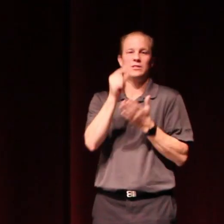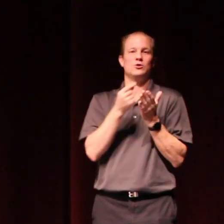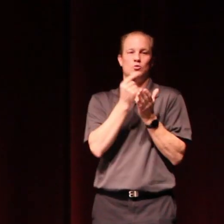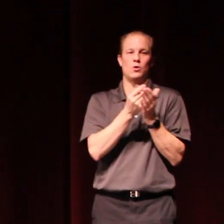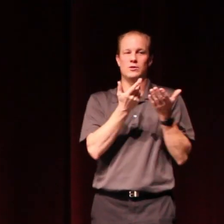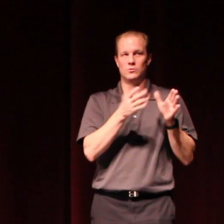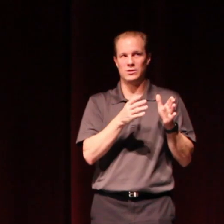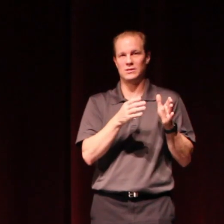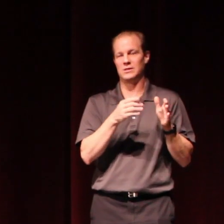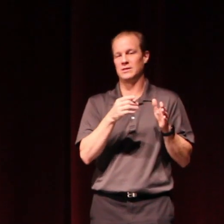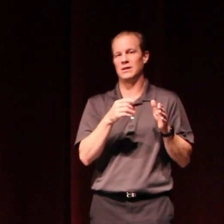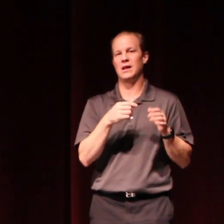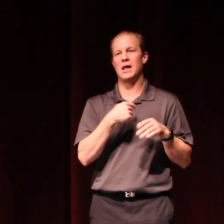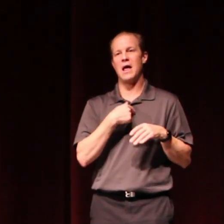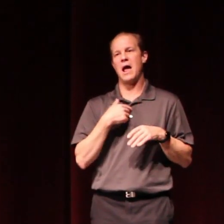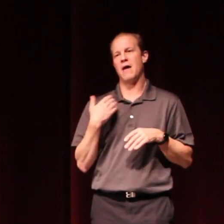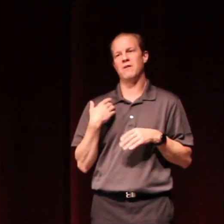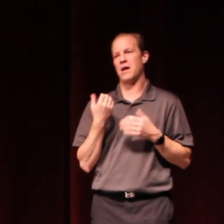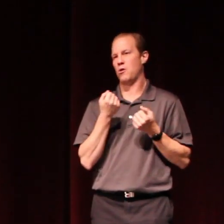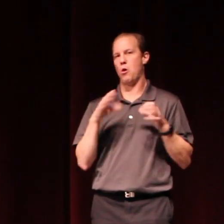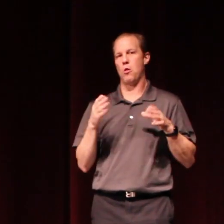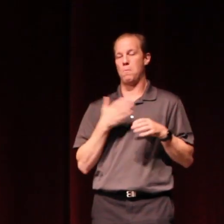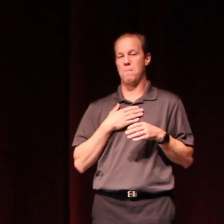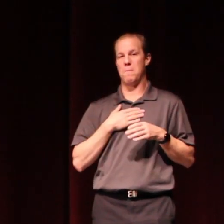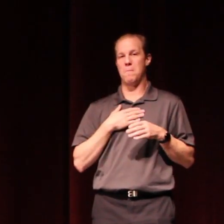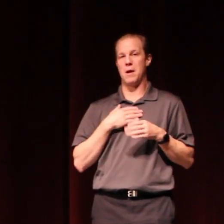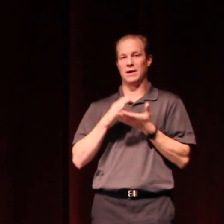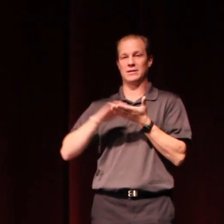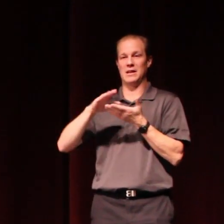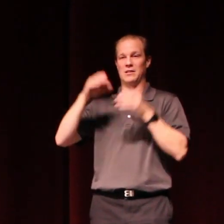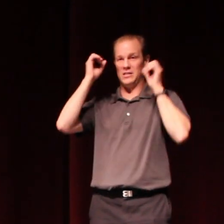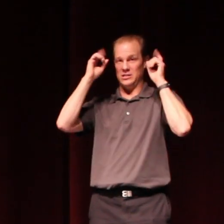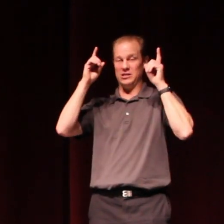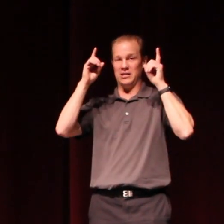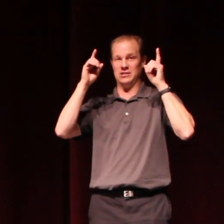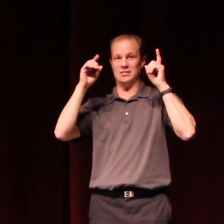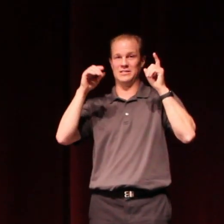college education for the most part in the last 10 years, though I started started in 2014, I think-